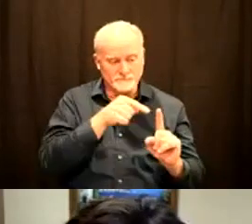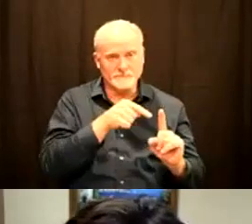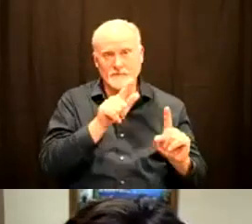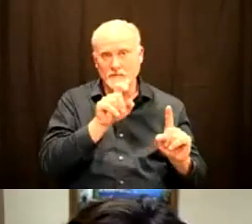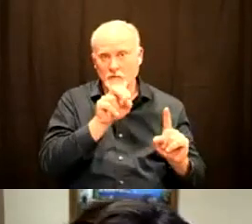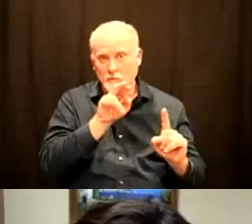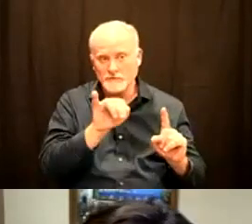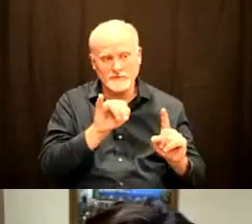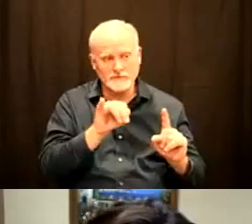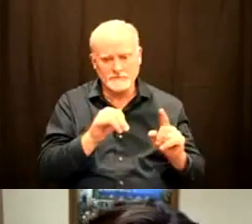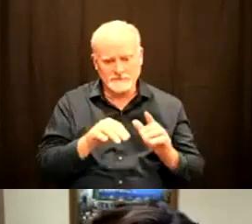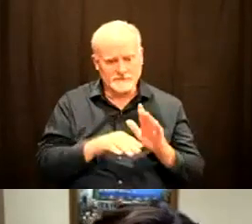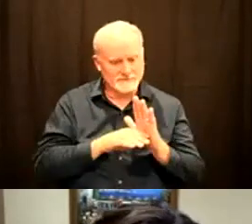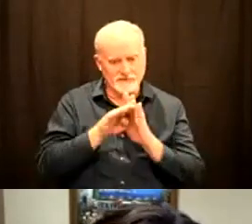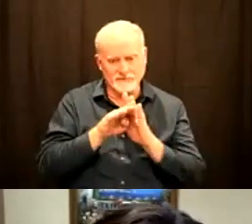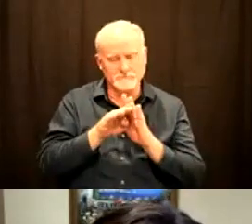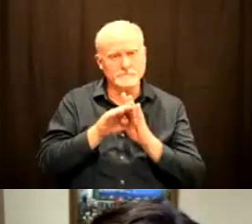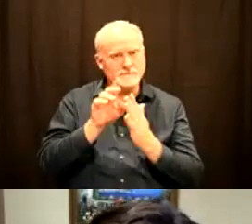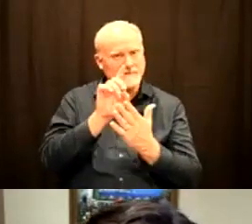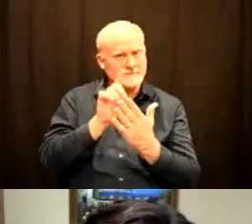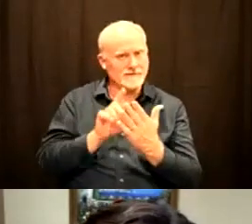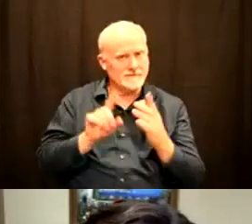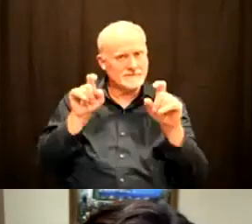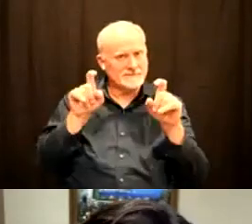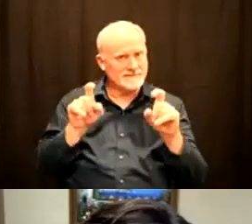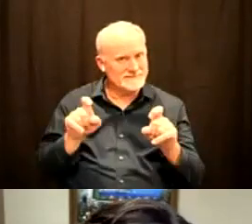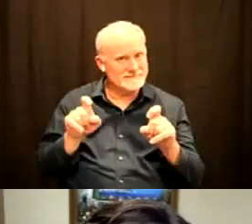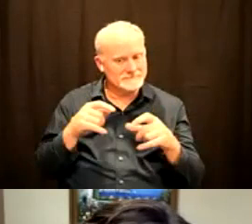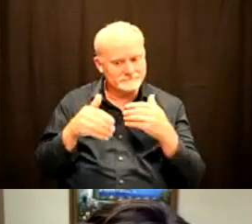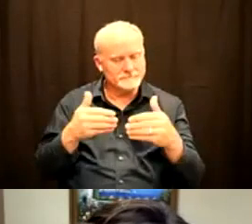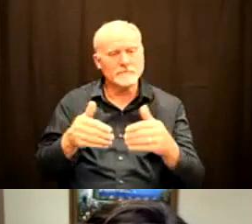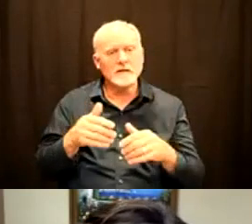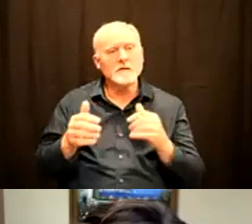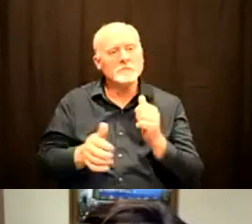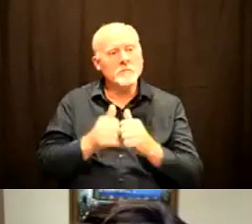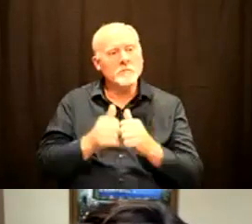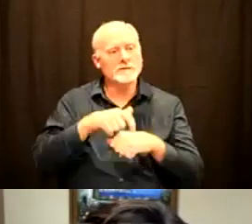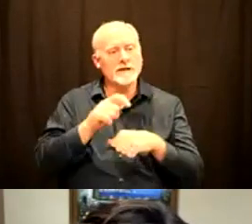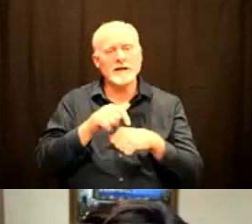strategy with you and others i would remind them that in most of our cases of symptomatic tests